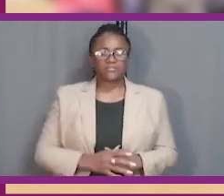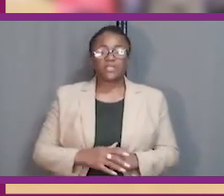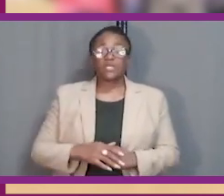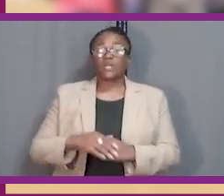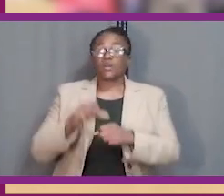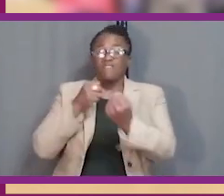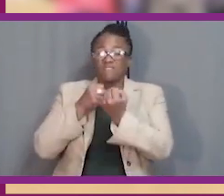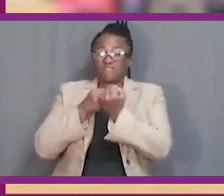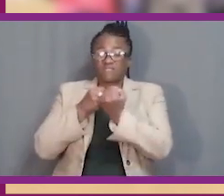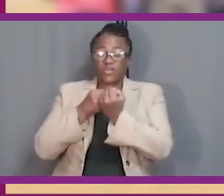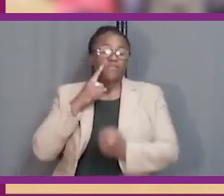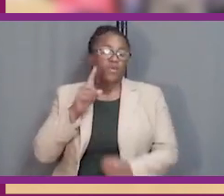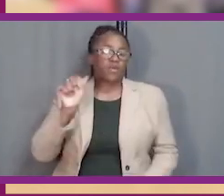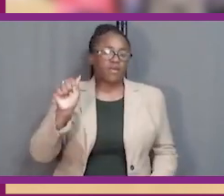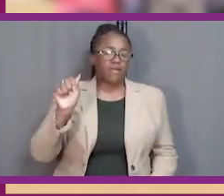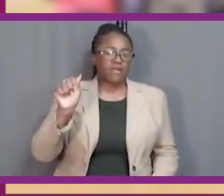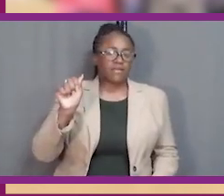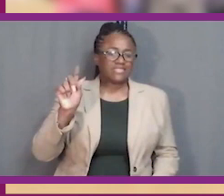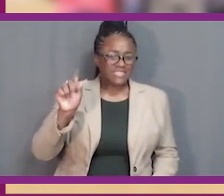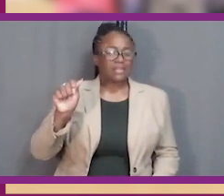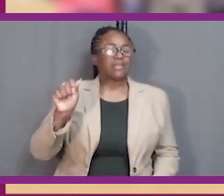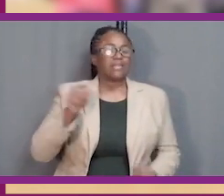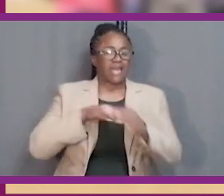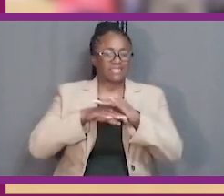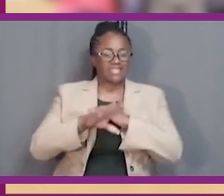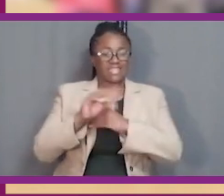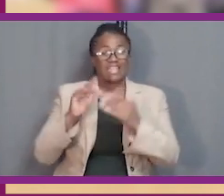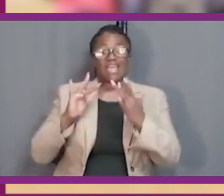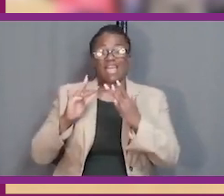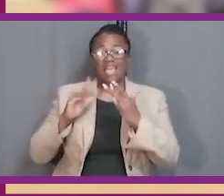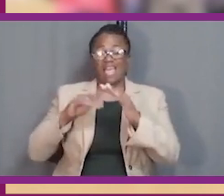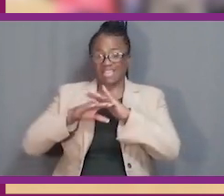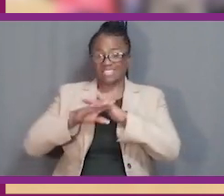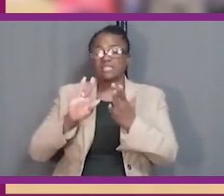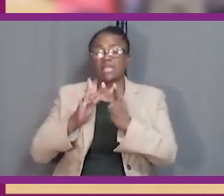Kenya. Due to technical issues, Angeline will be joining us with her camera turned off today.